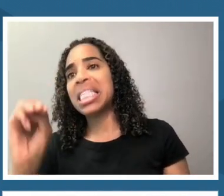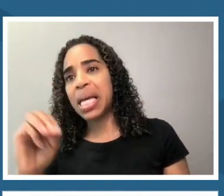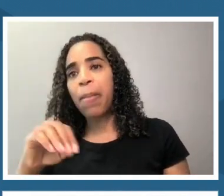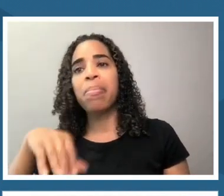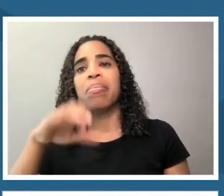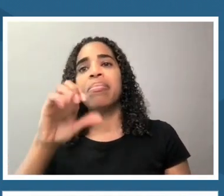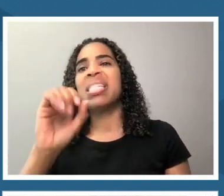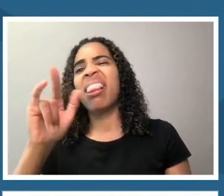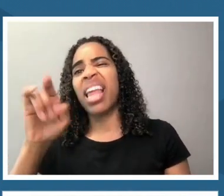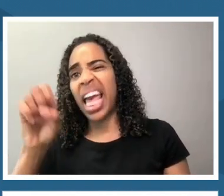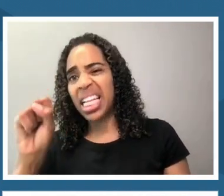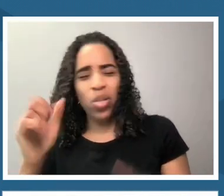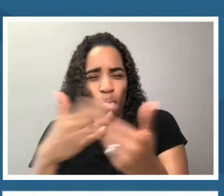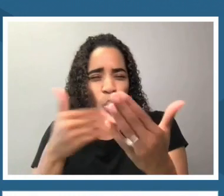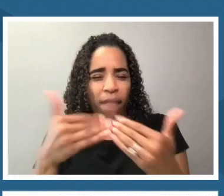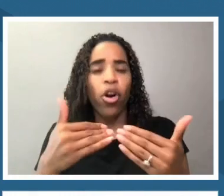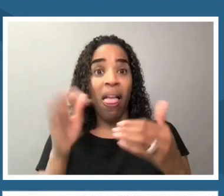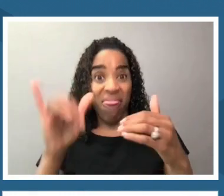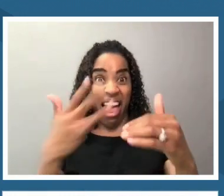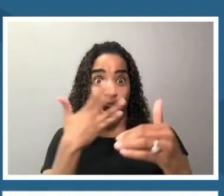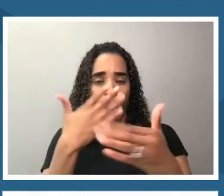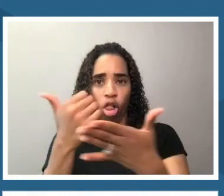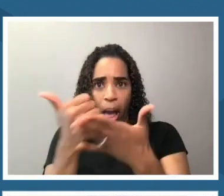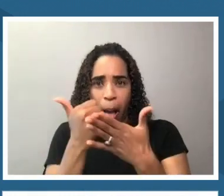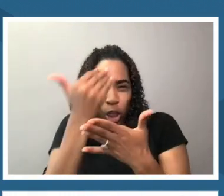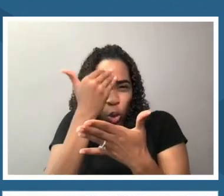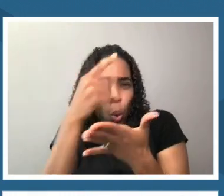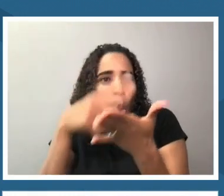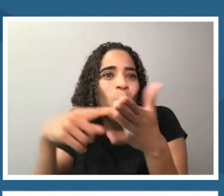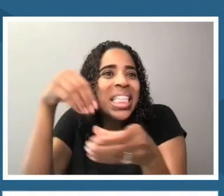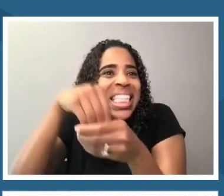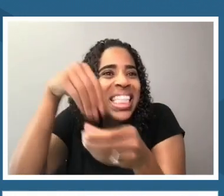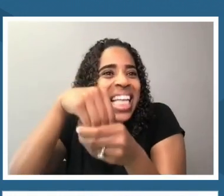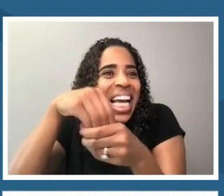we do it next slide please